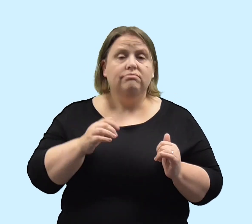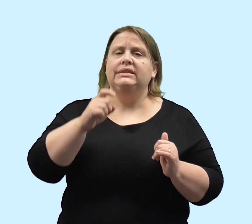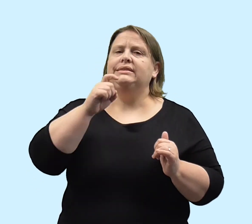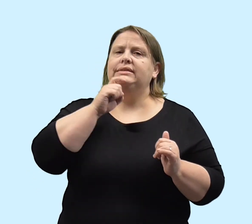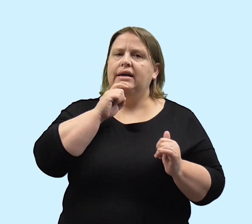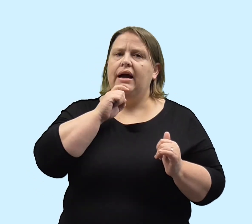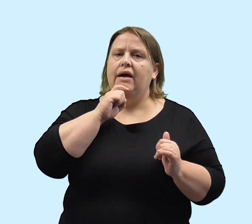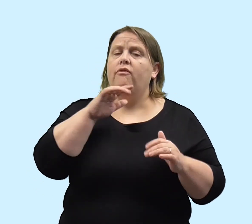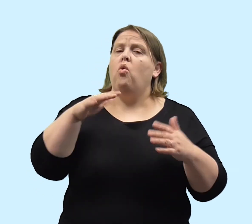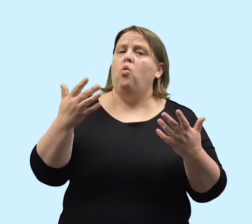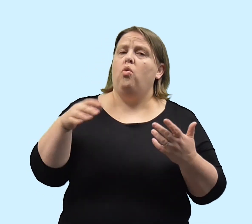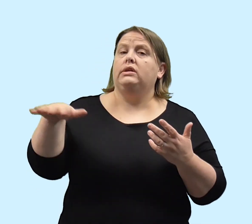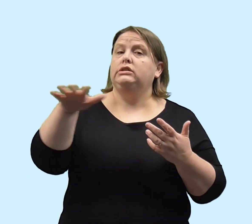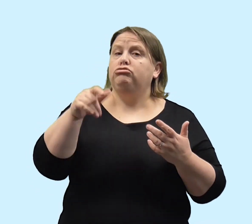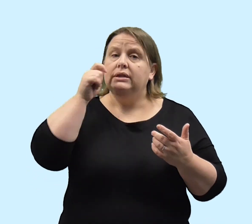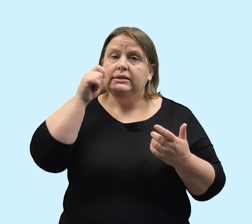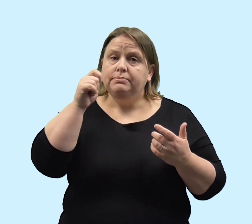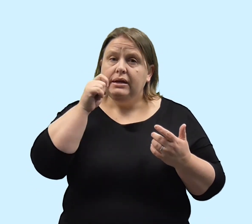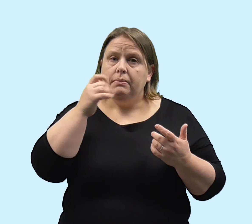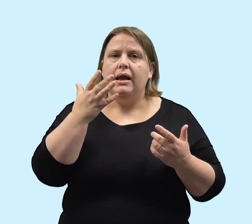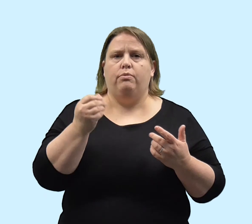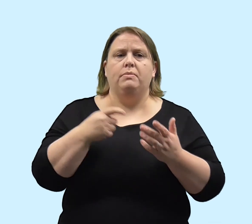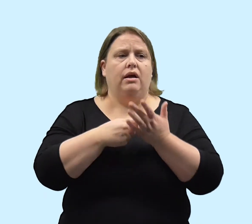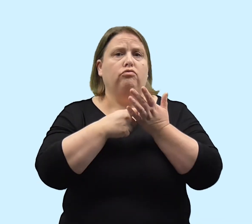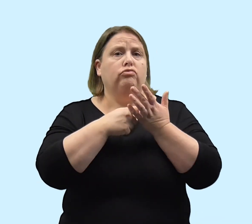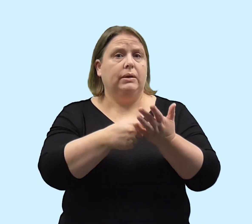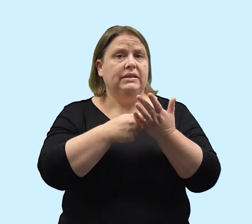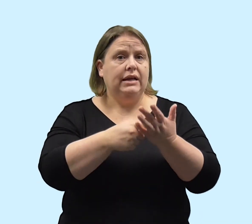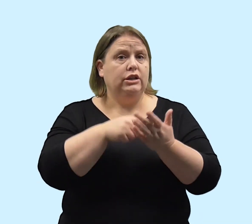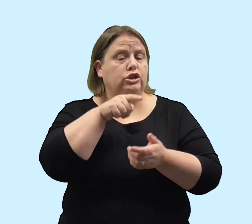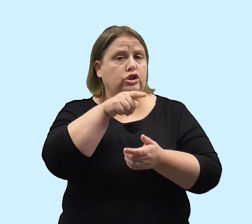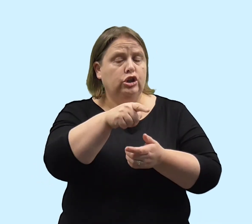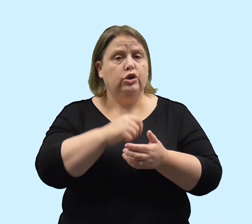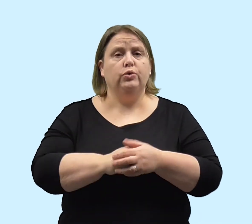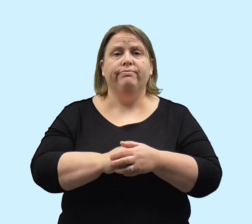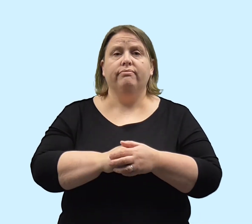staff or the district inspector may be able to make a recommendation to you.